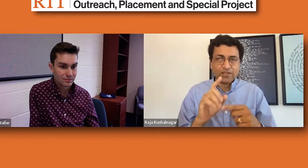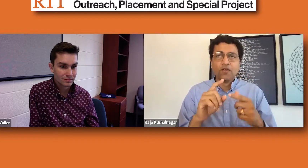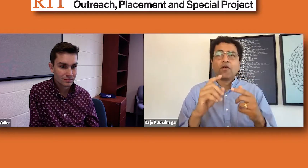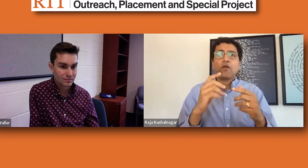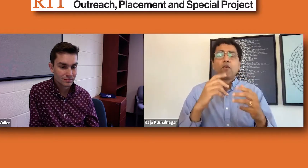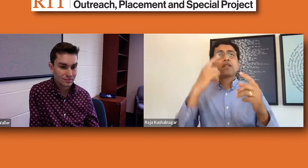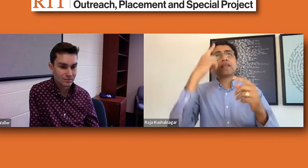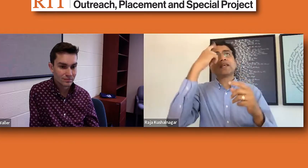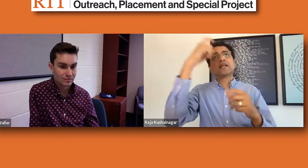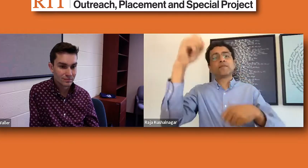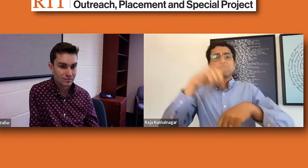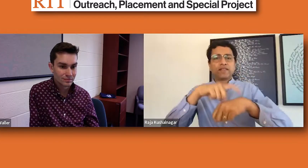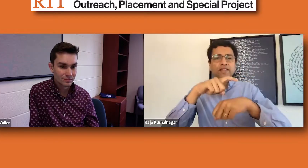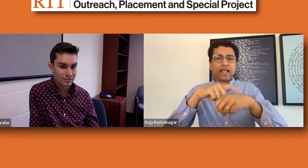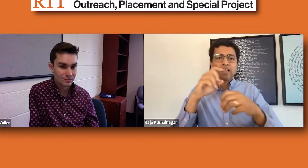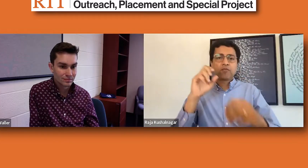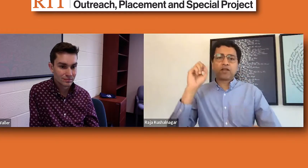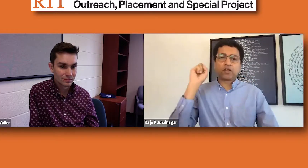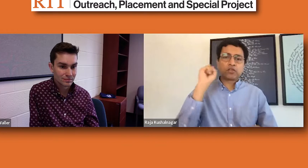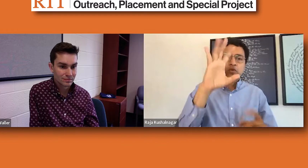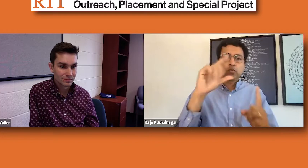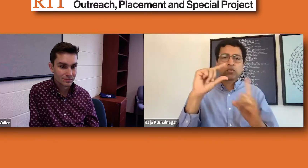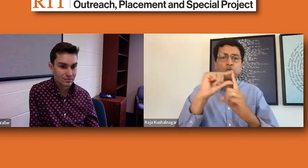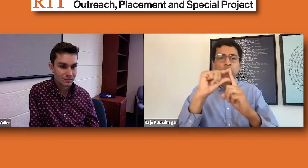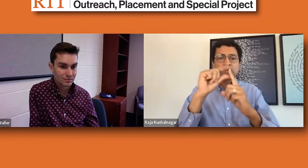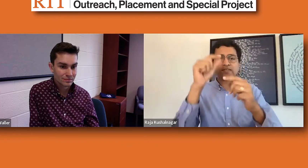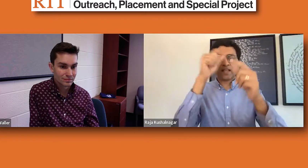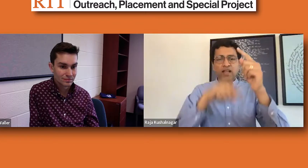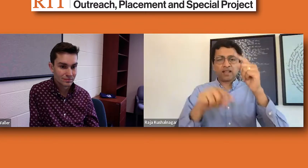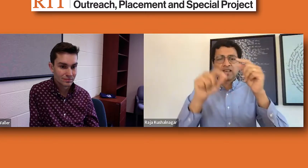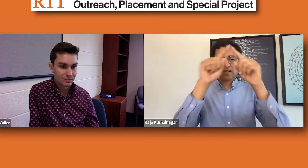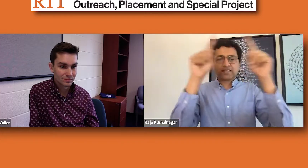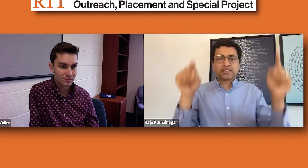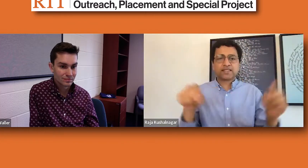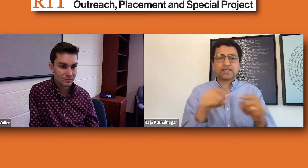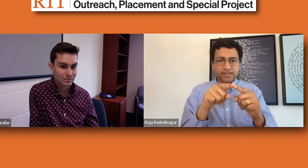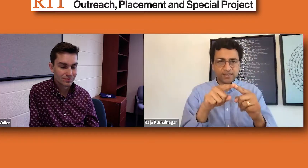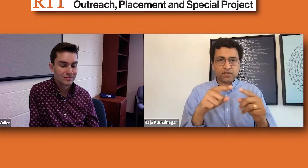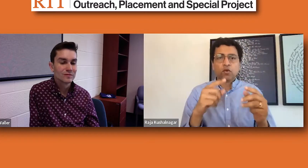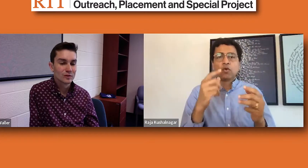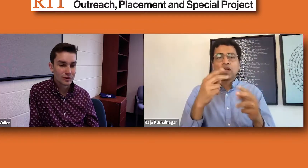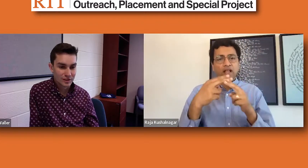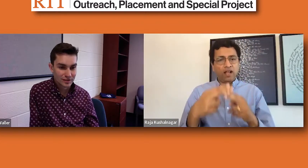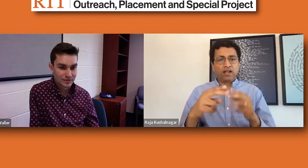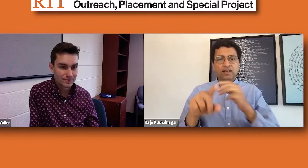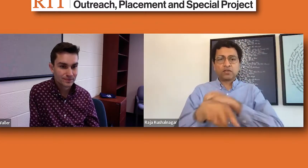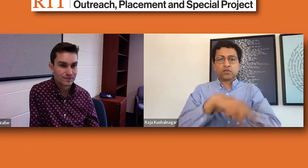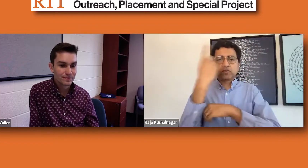So we were dreaming of a time where we would have captions added to films, right?